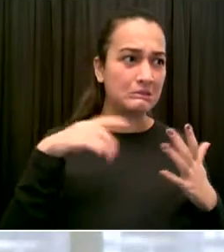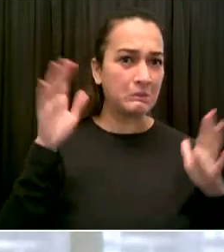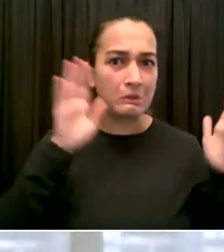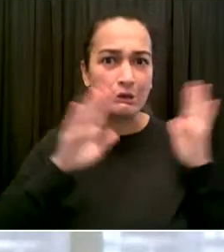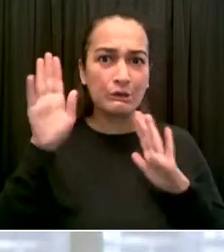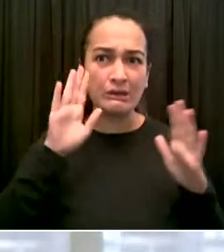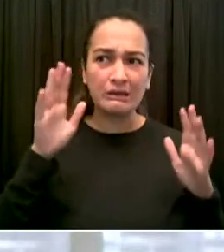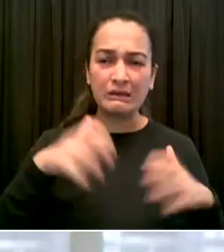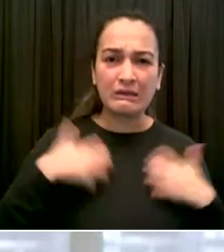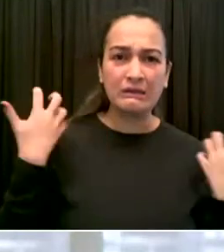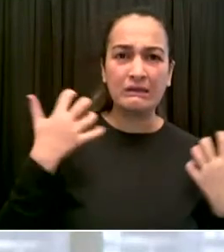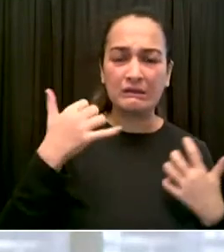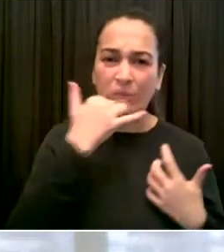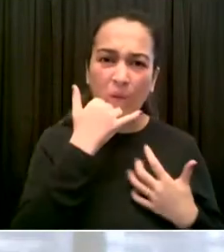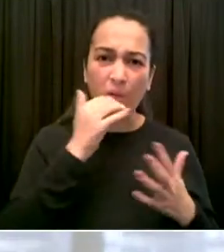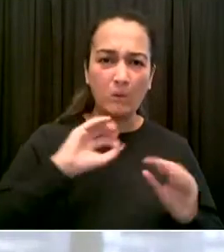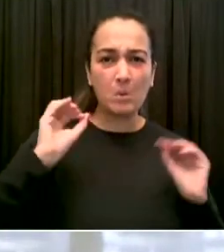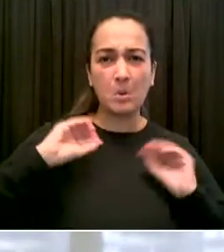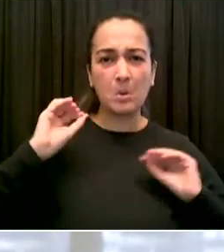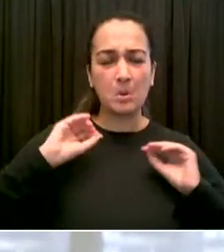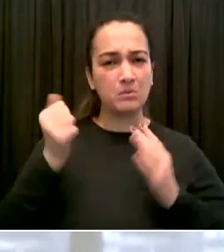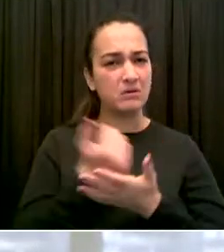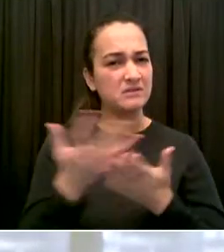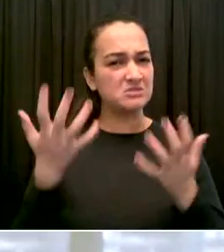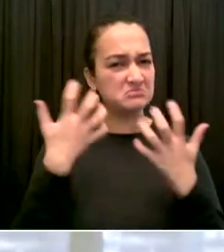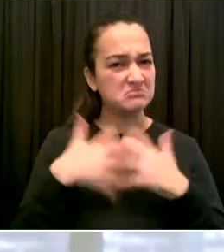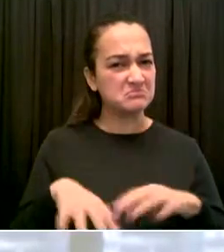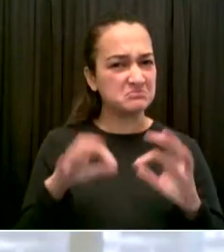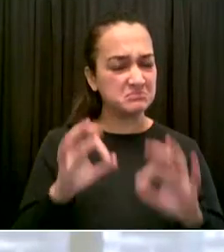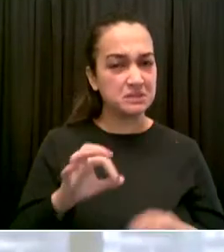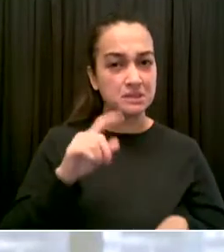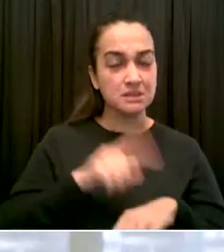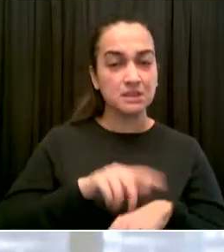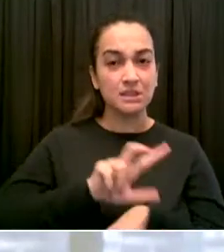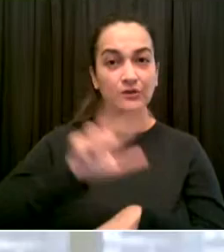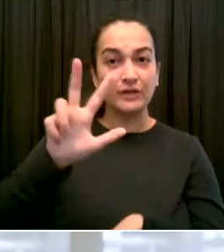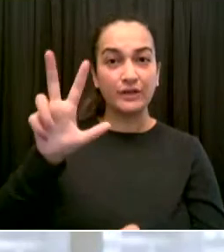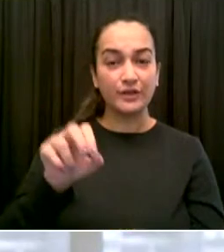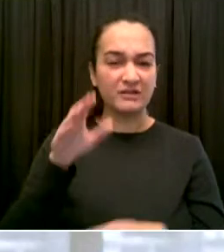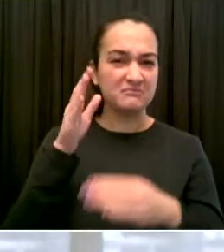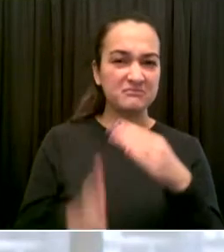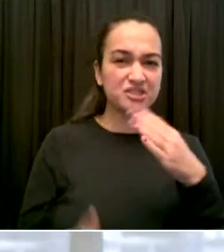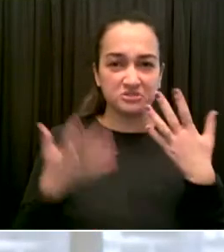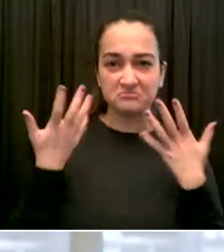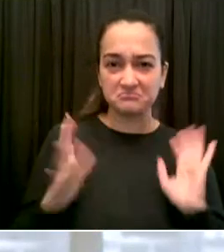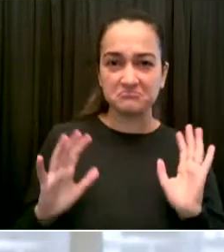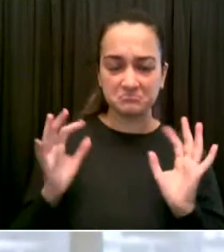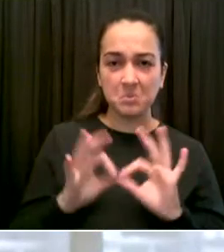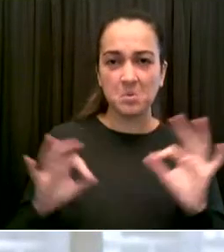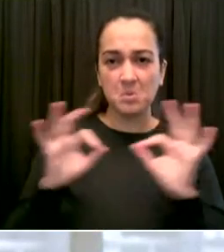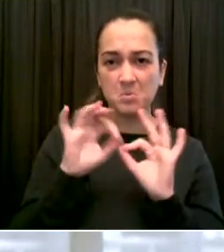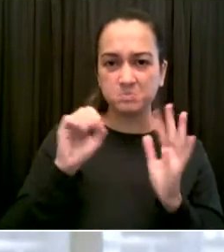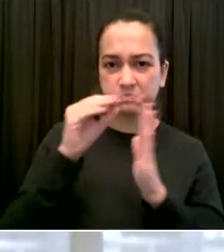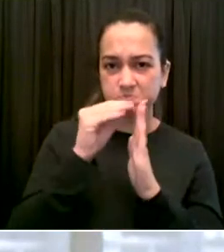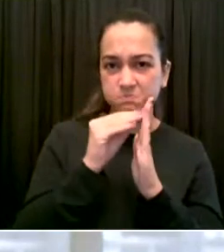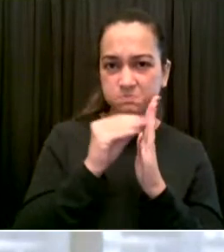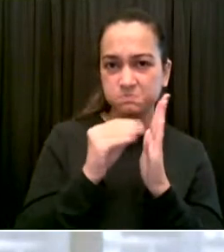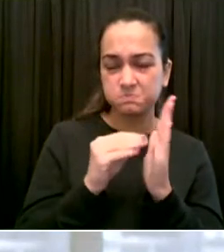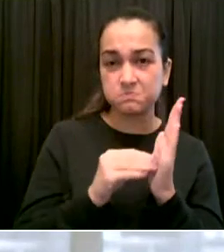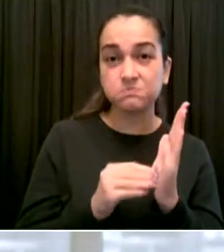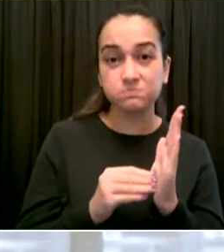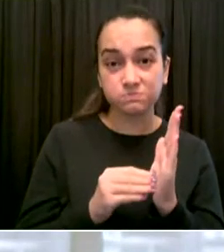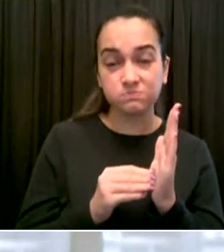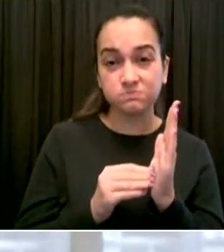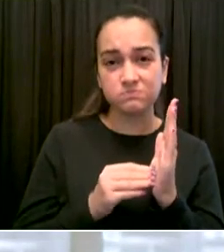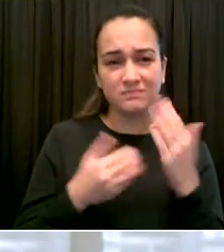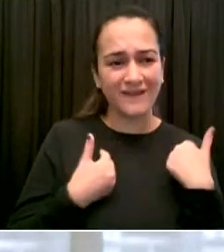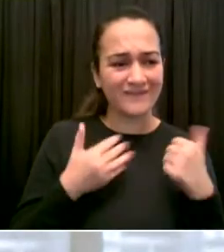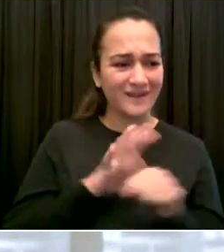WE HAVE NO COMPLAINTS.